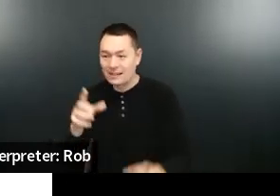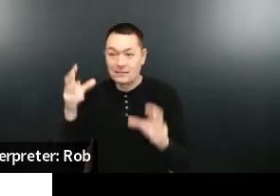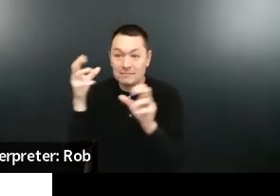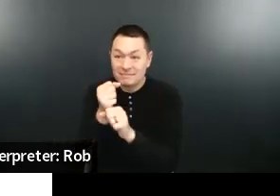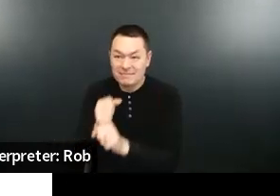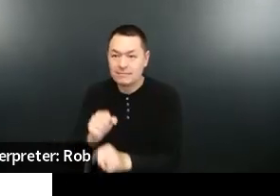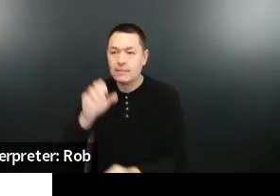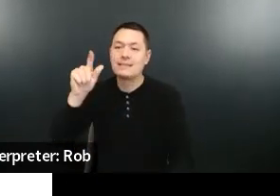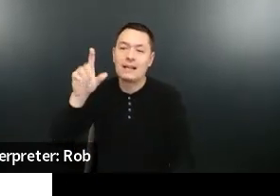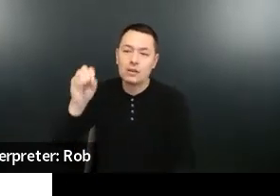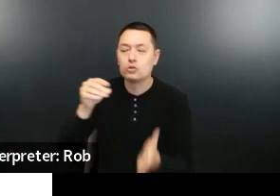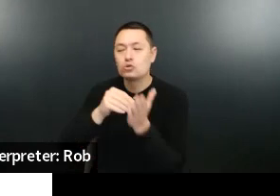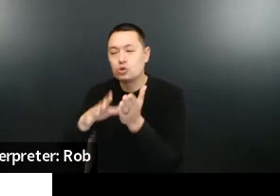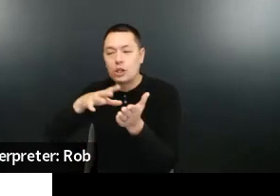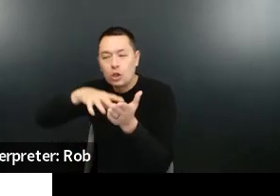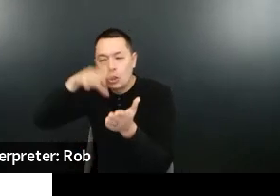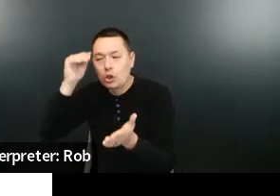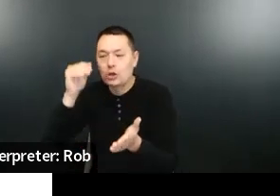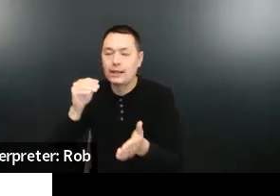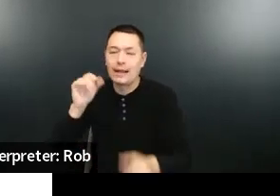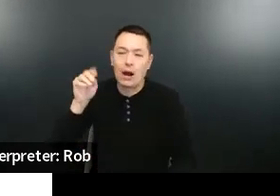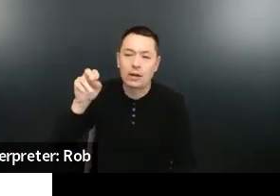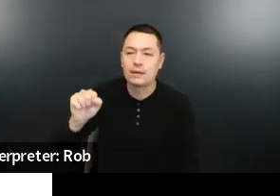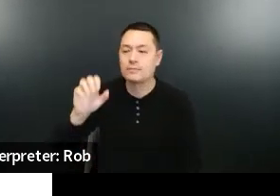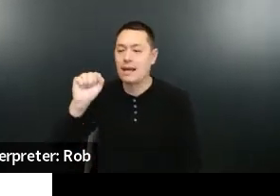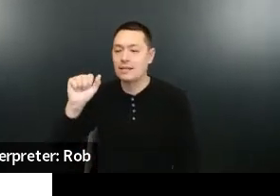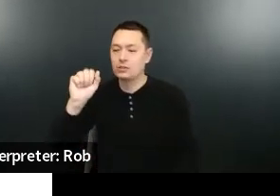a student learning outcomes as you always service unit outcomes.